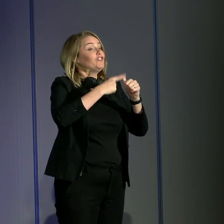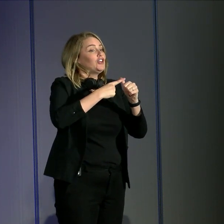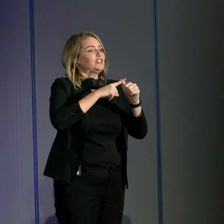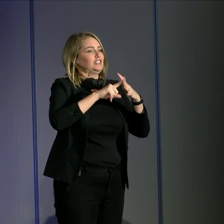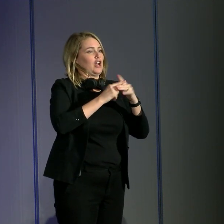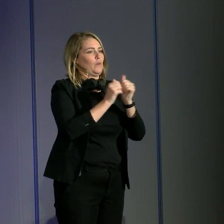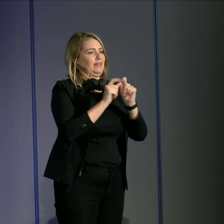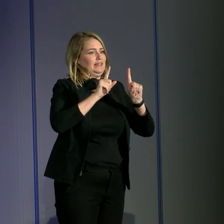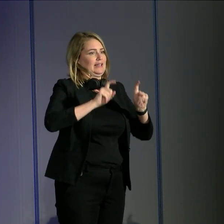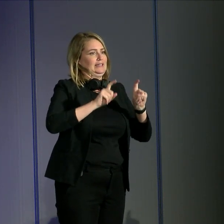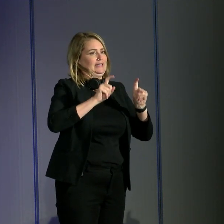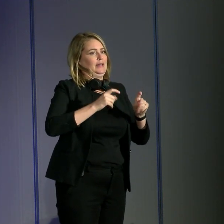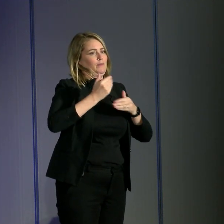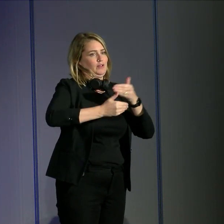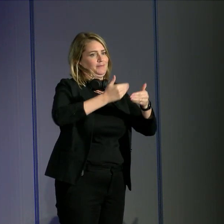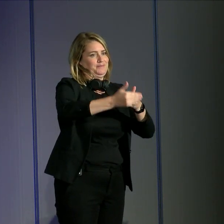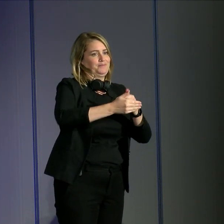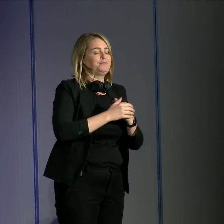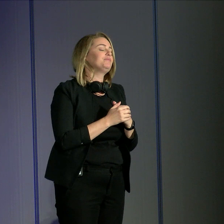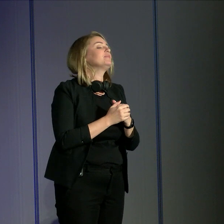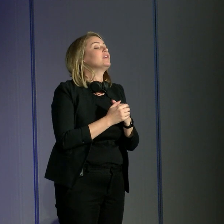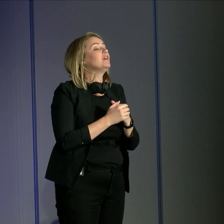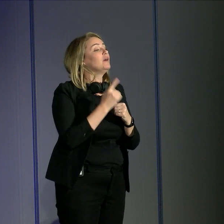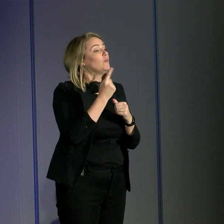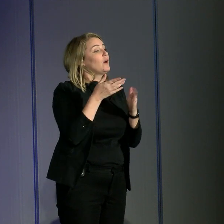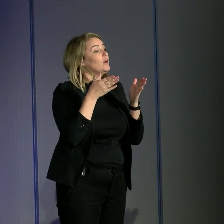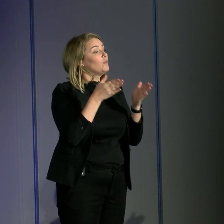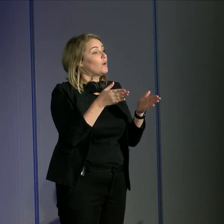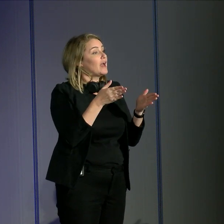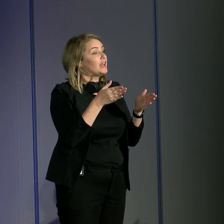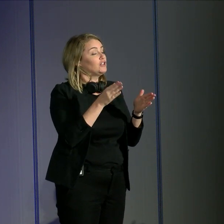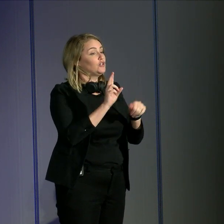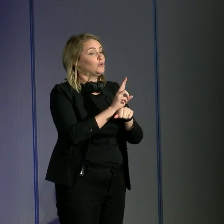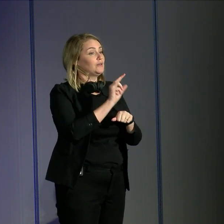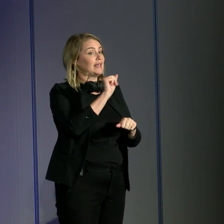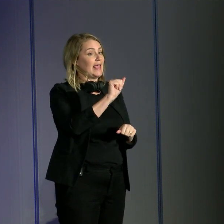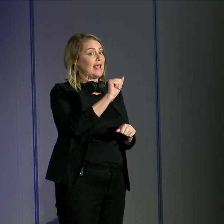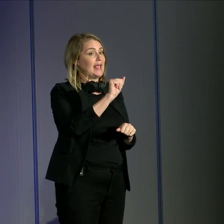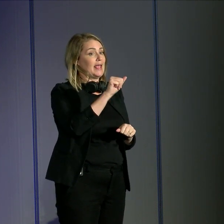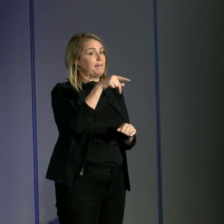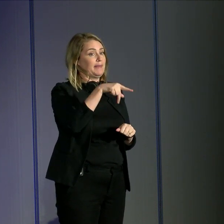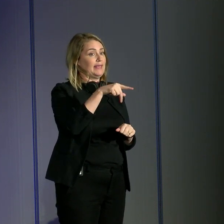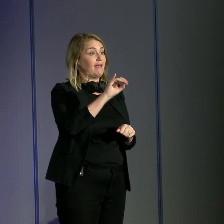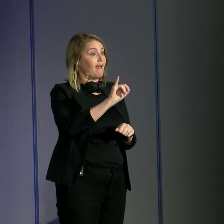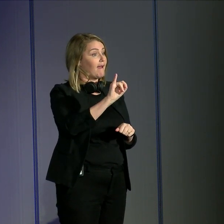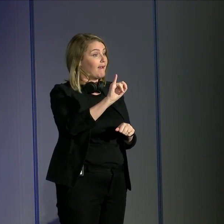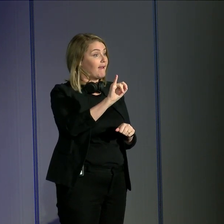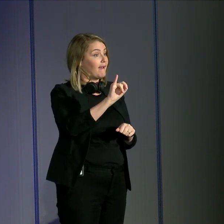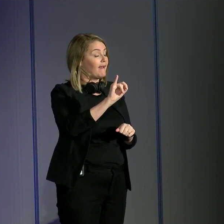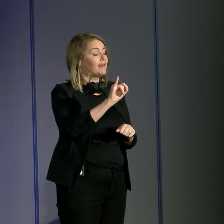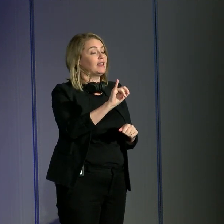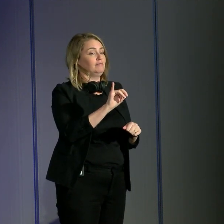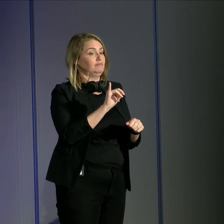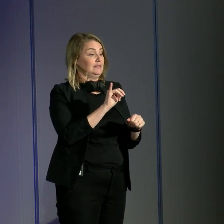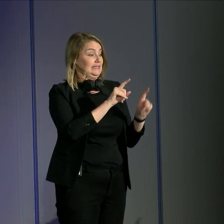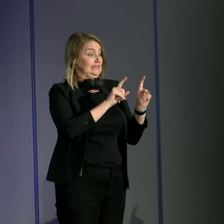And one of these, one of the ways to use API, to include testing in your pipeline.